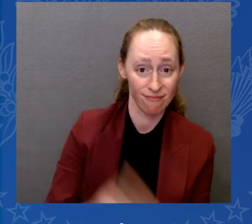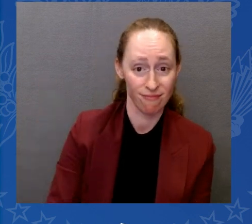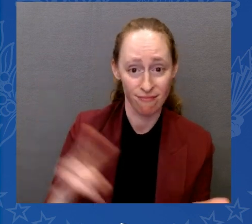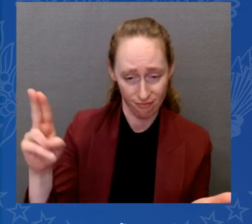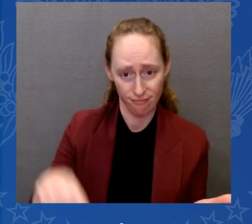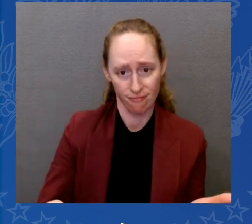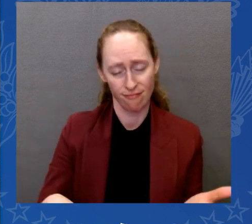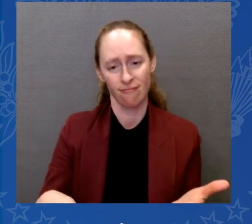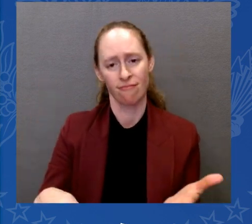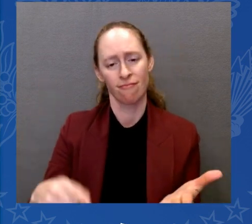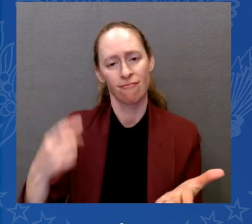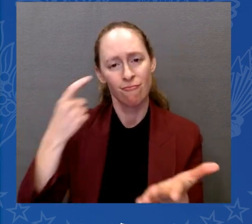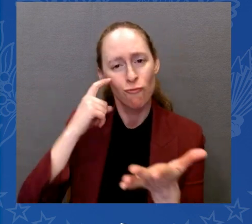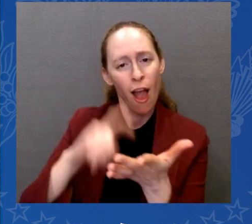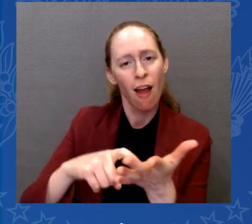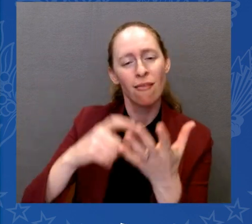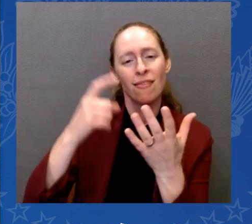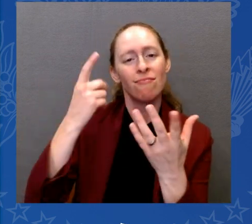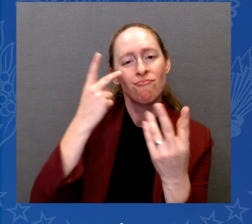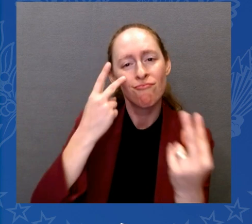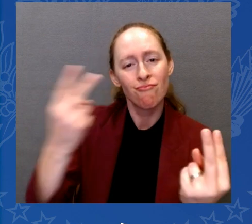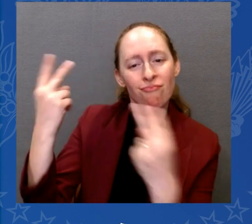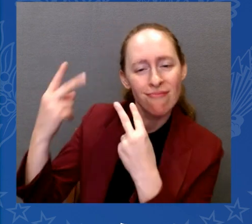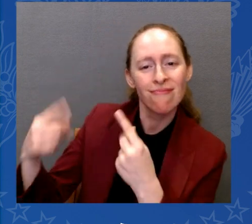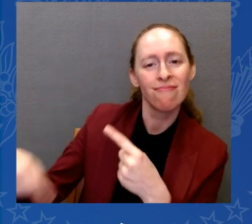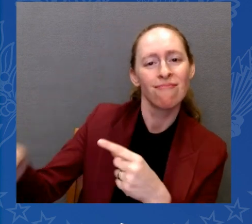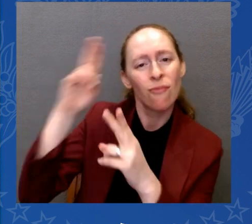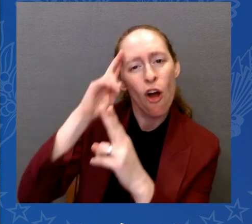Thank you. Thank you, thank you.